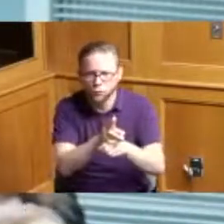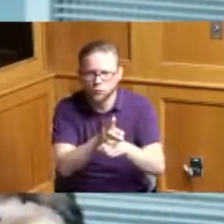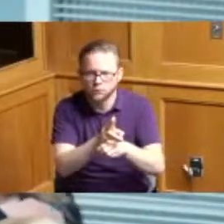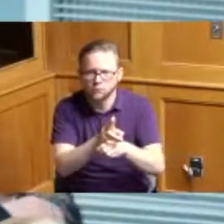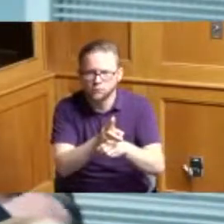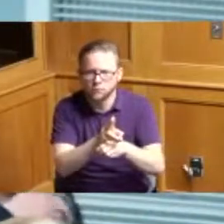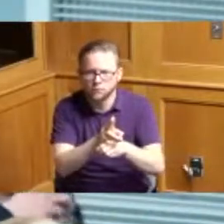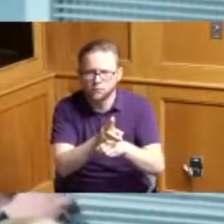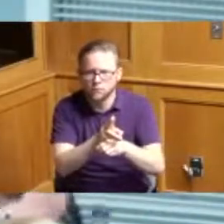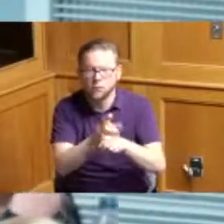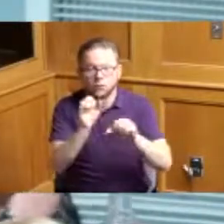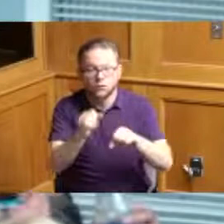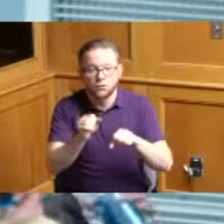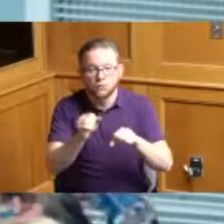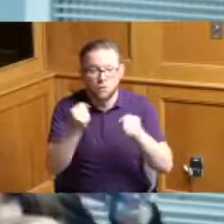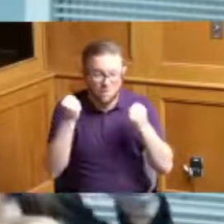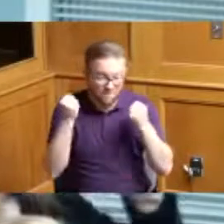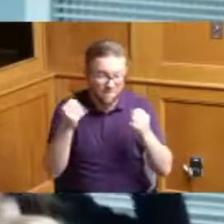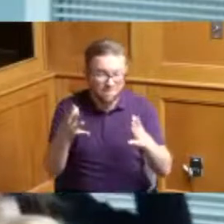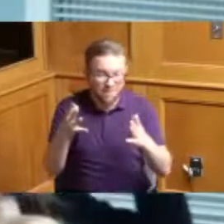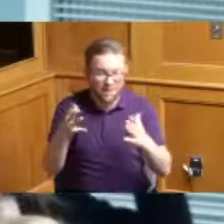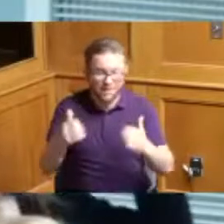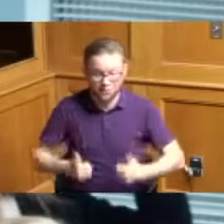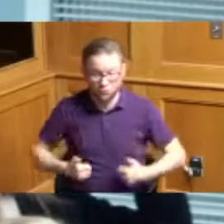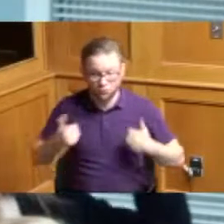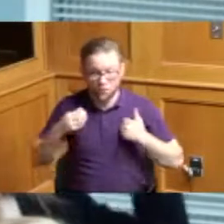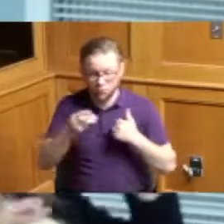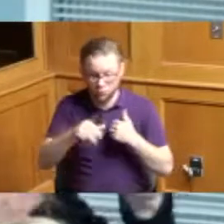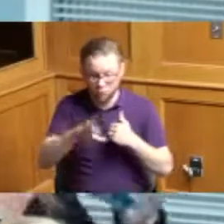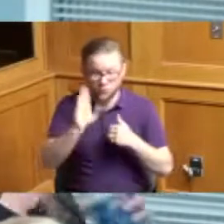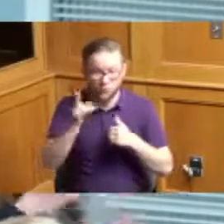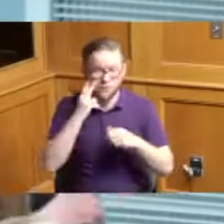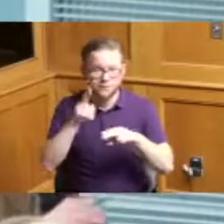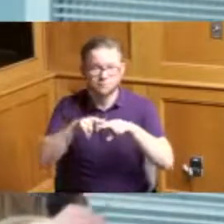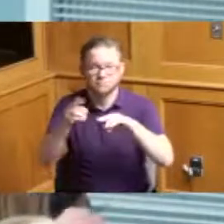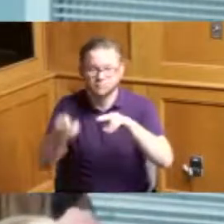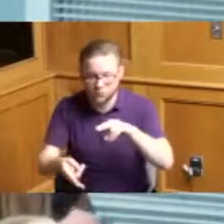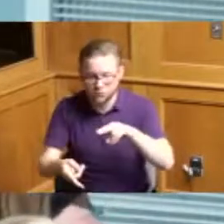you may see many of the residential properties may see a decrease but definitely properties like